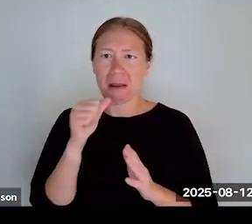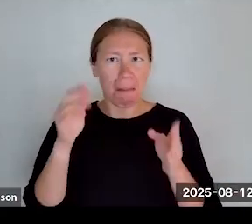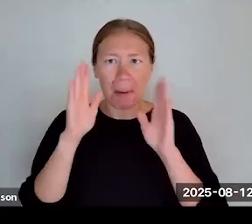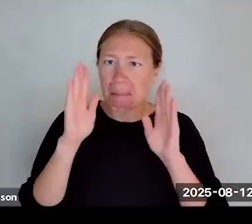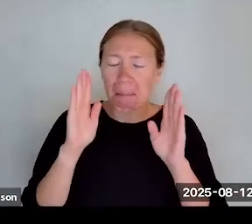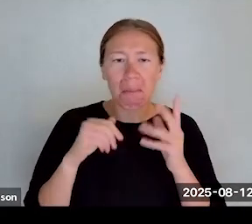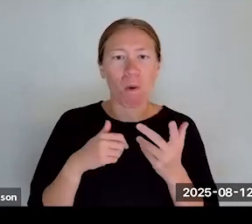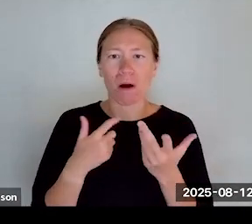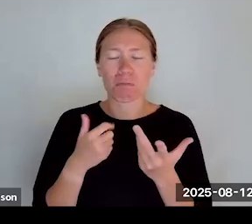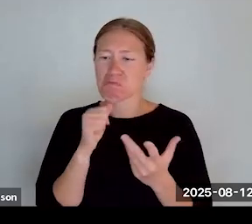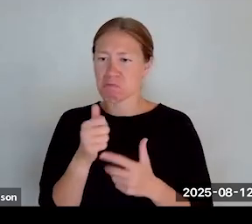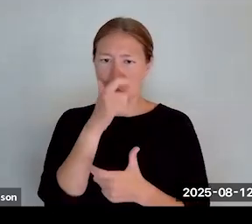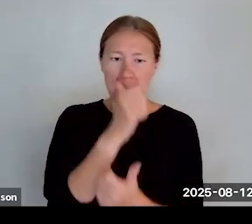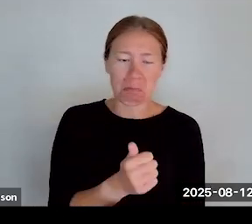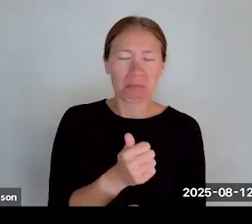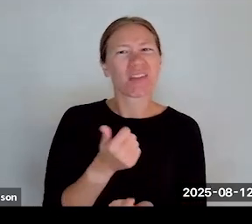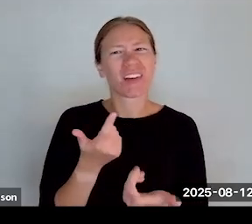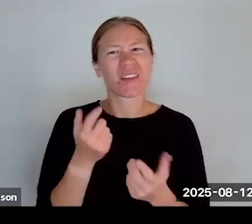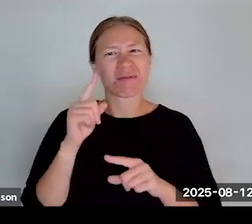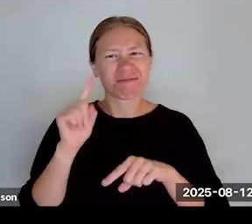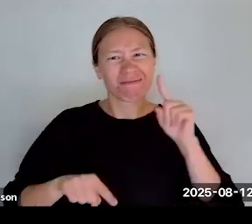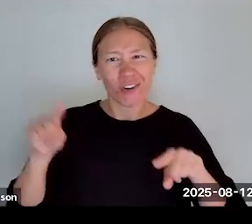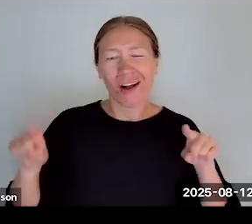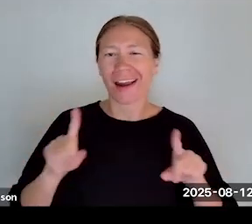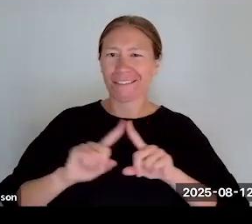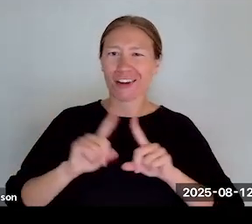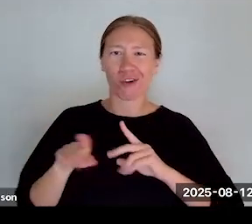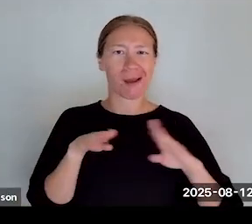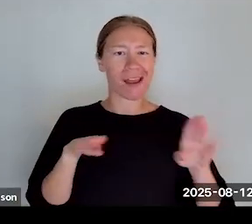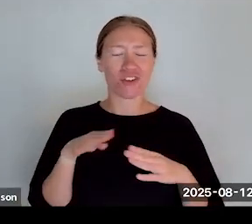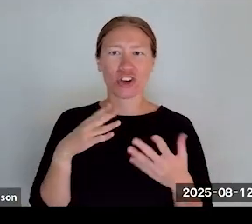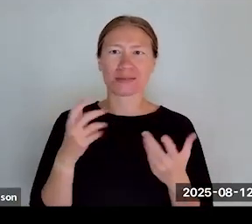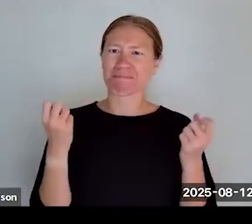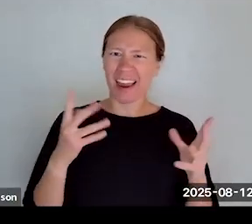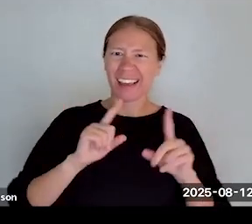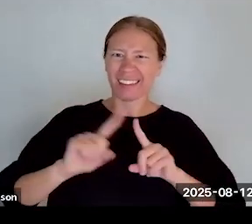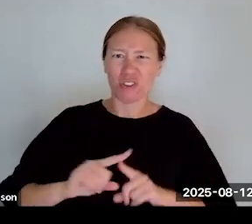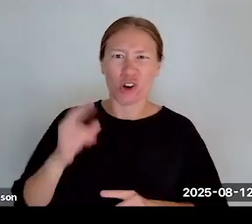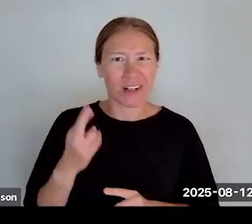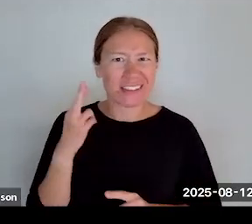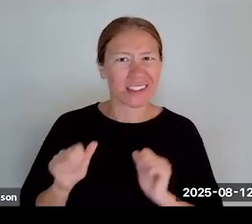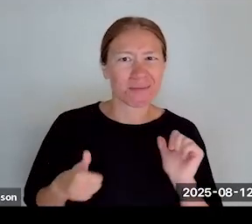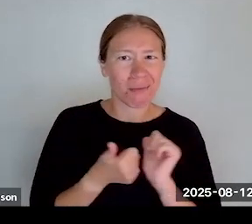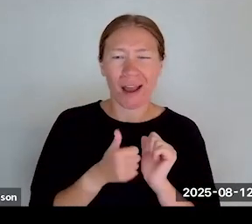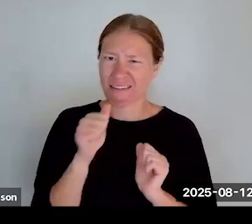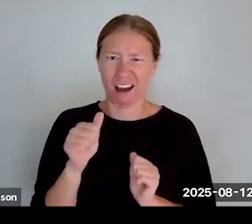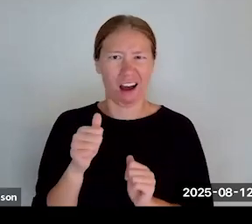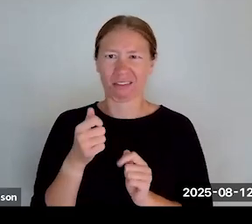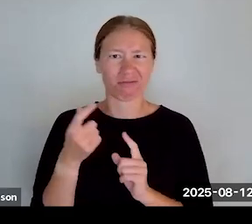People may exhibit various mannerisms for many reasons, and these should not be automatically interpreted as disengagement.